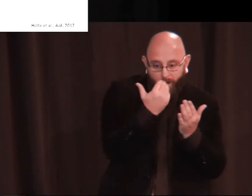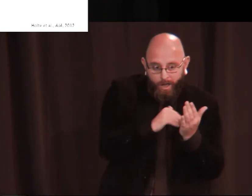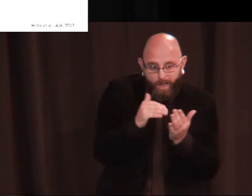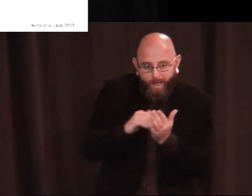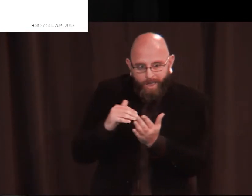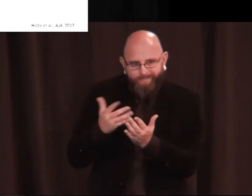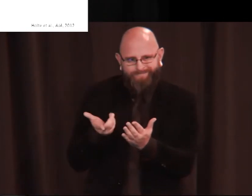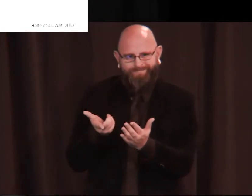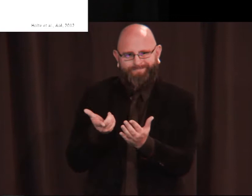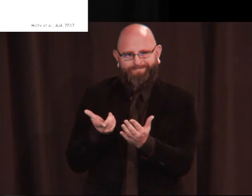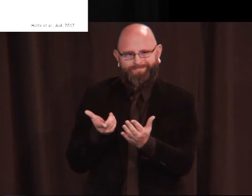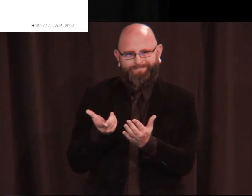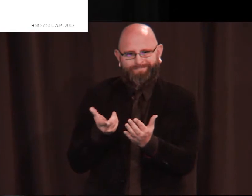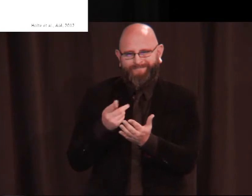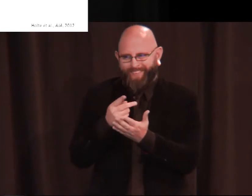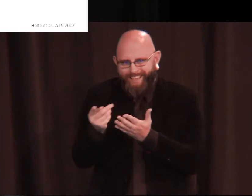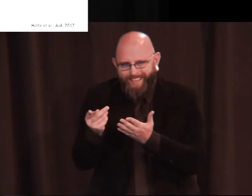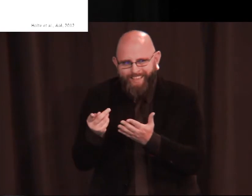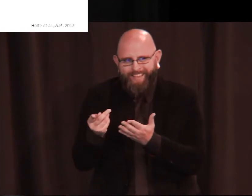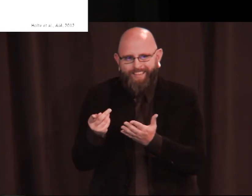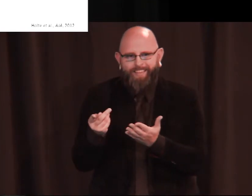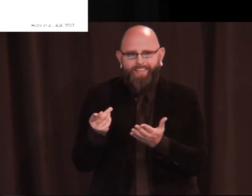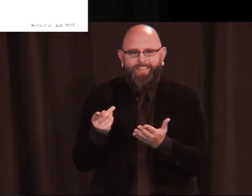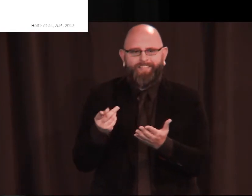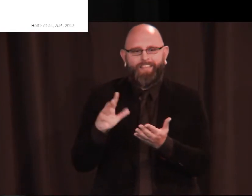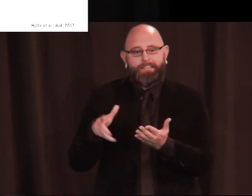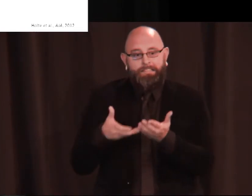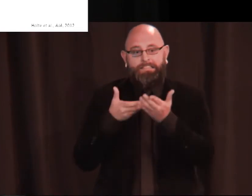If they've failed the -- if they've referred on the newborn hearing screening twice,